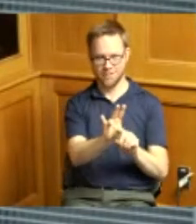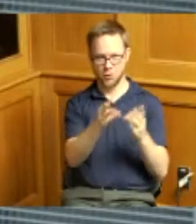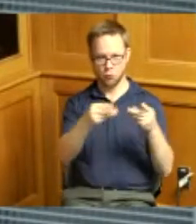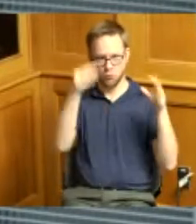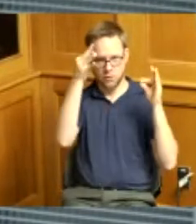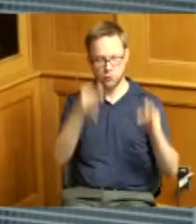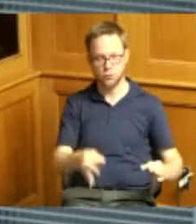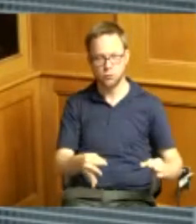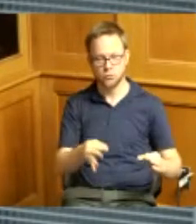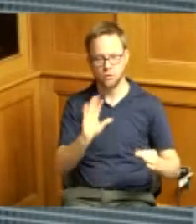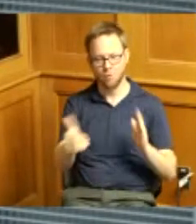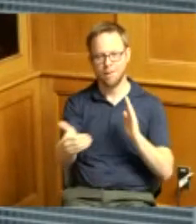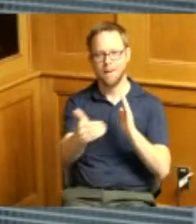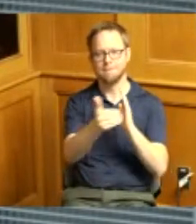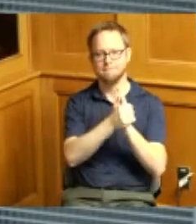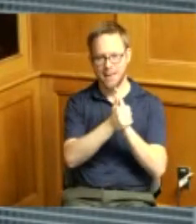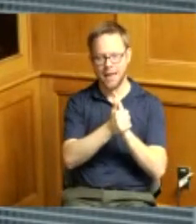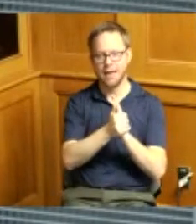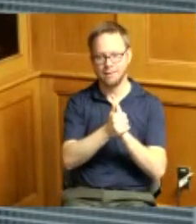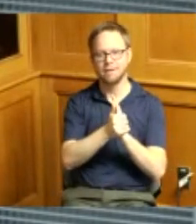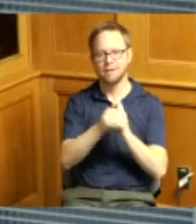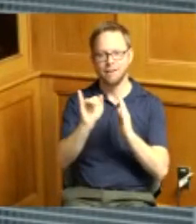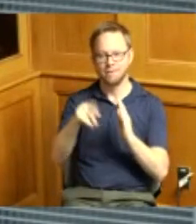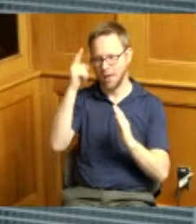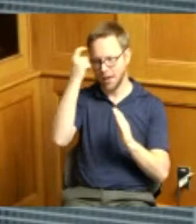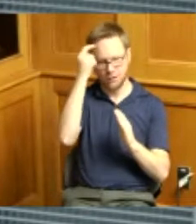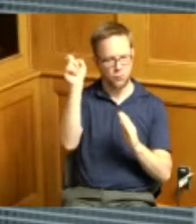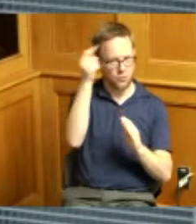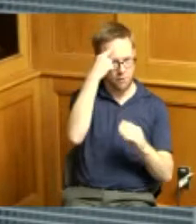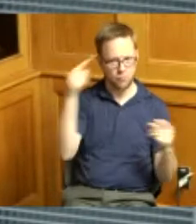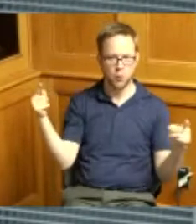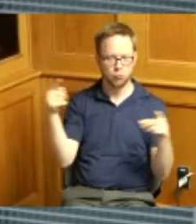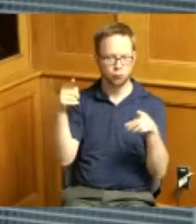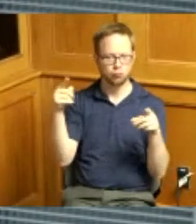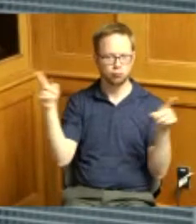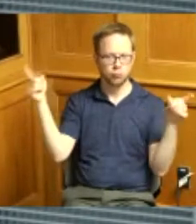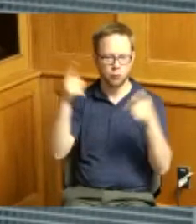amending the intergovernmental agreement between Hamilton County and sycamore township